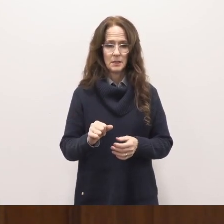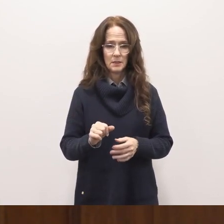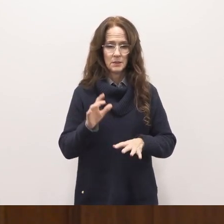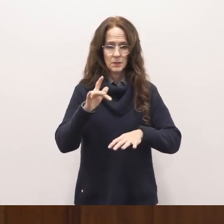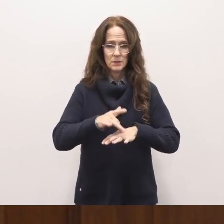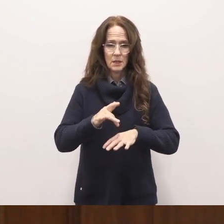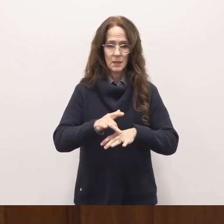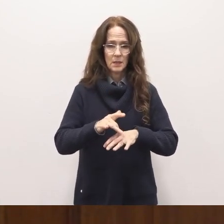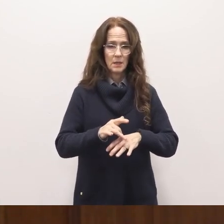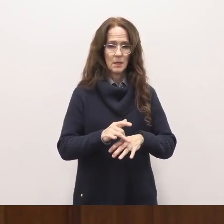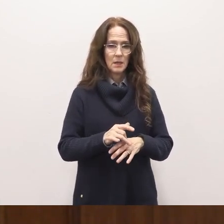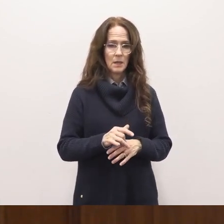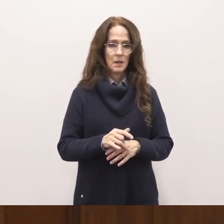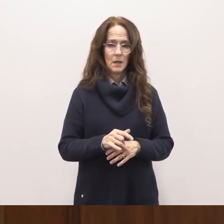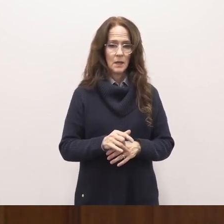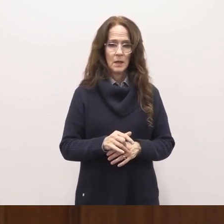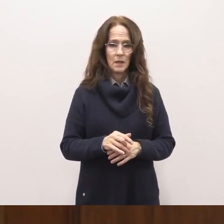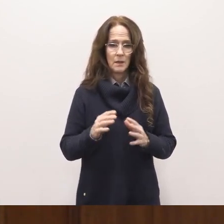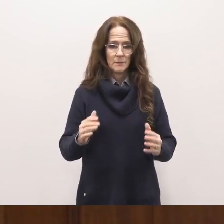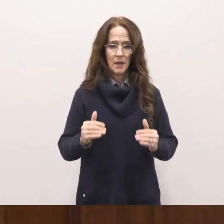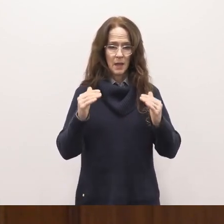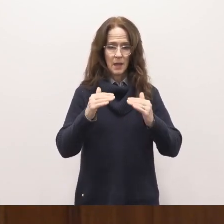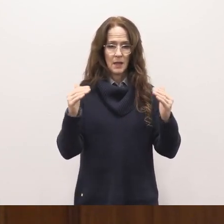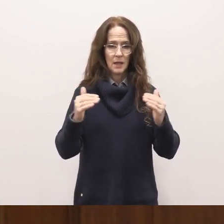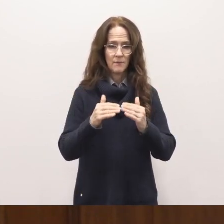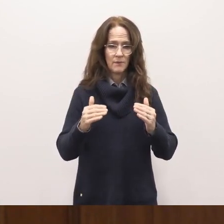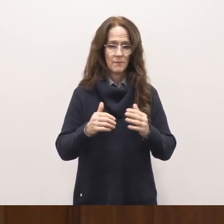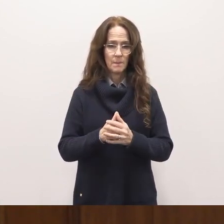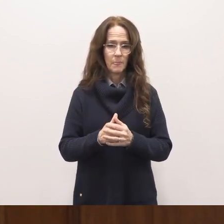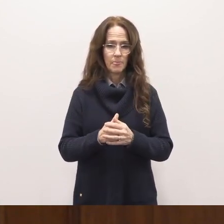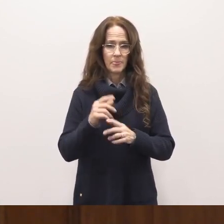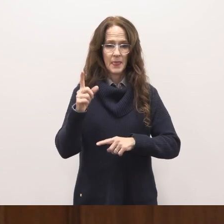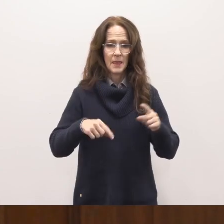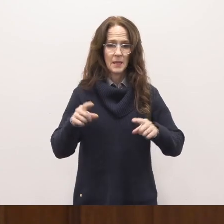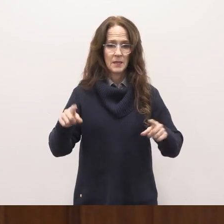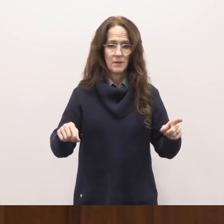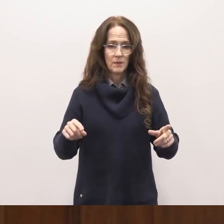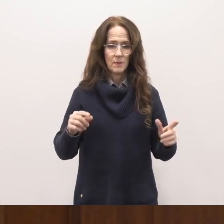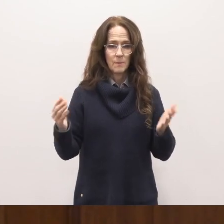if you could talk a little bit more, again, high level, on different, any differences between approach